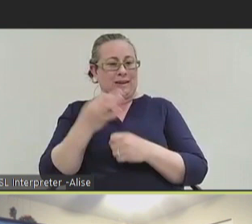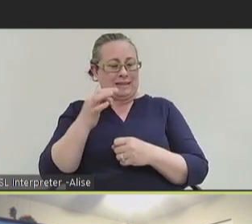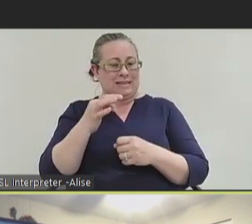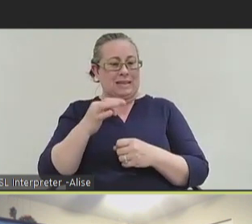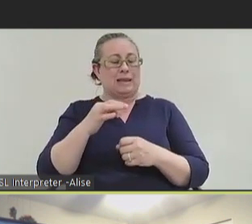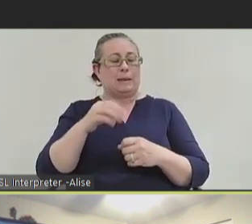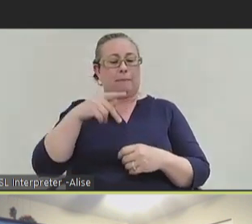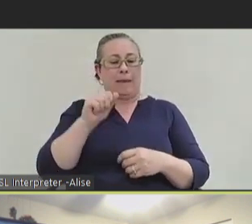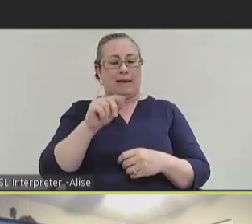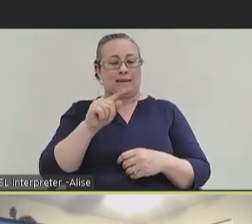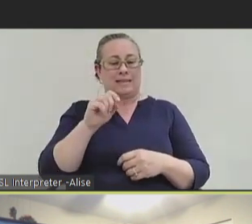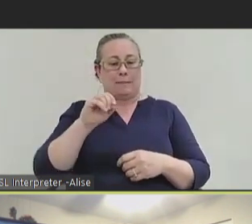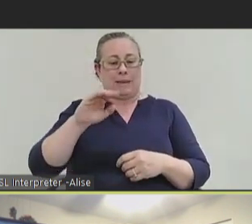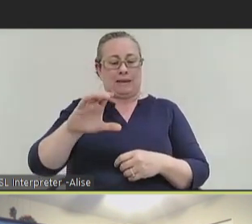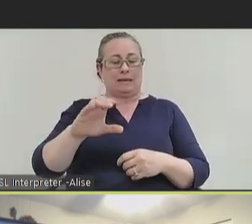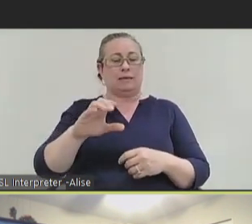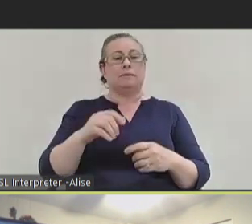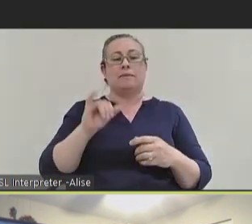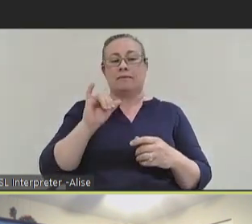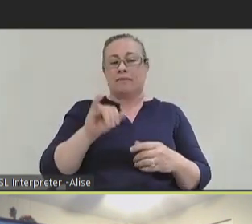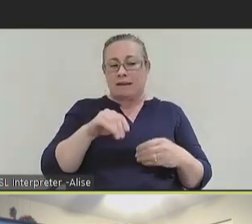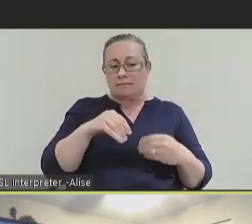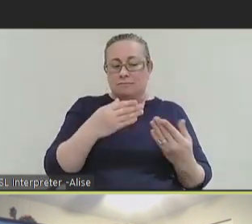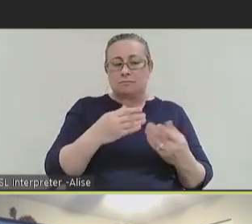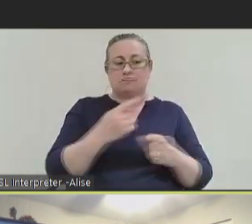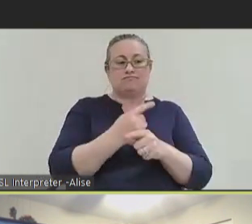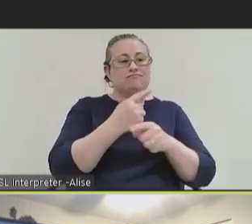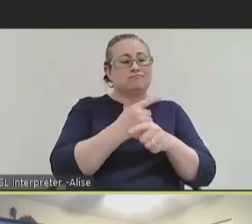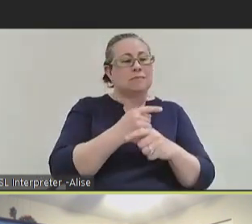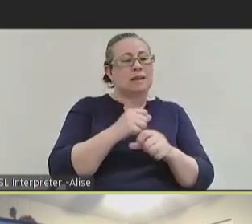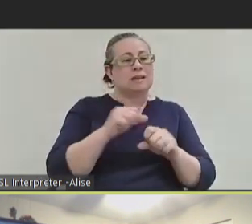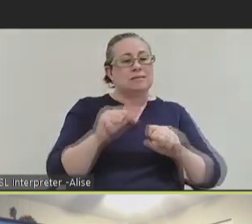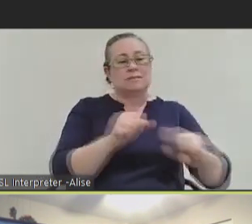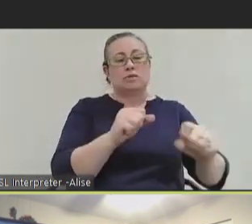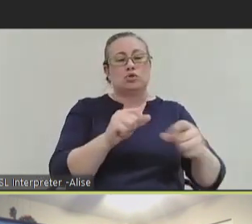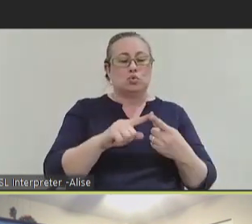on enabling consistent approaches to planning, purchasing, and delivering vaccines across